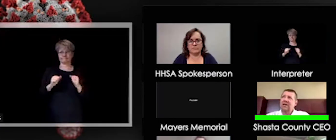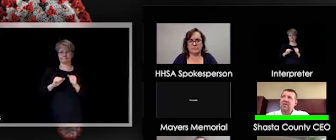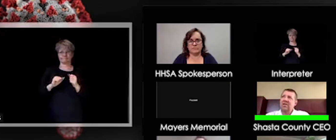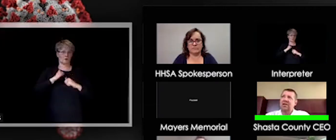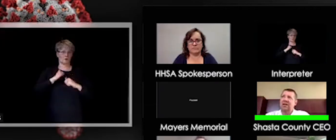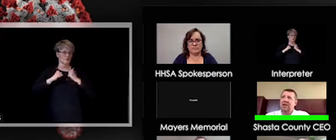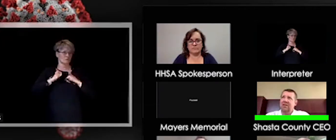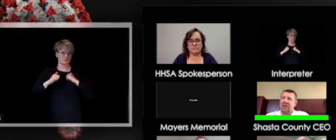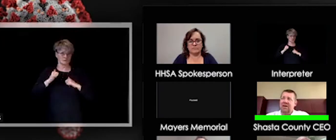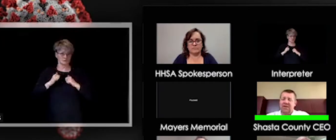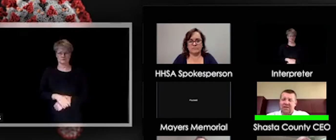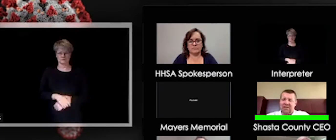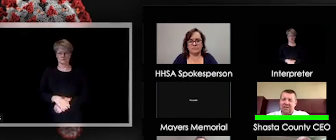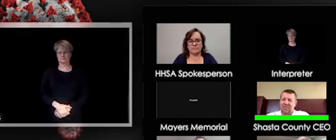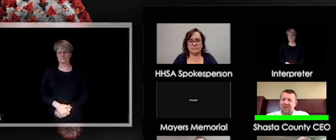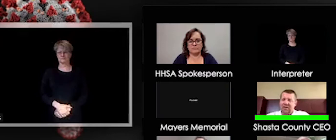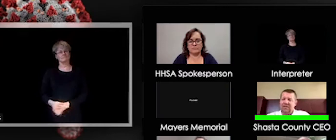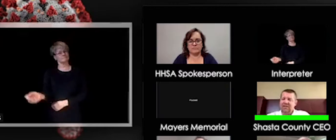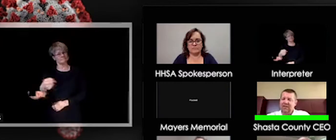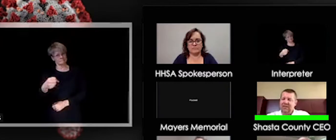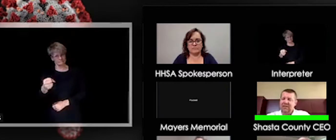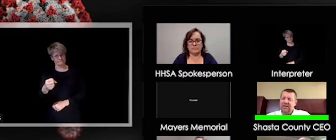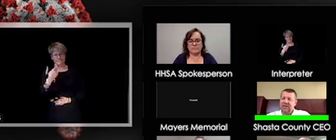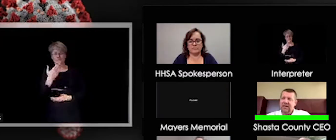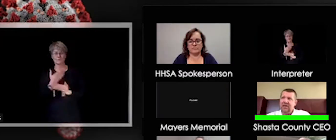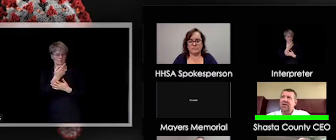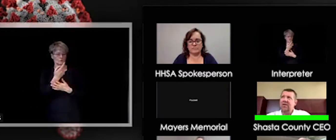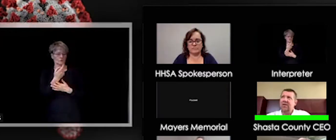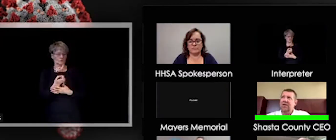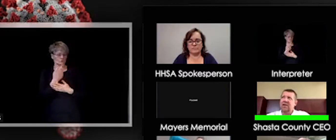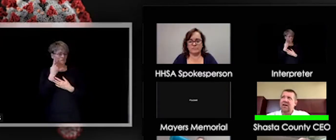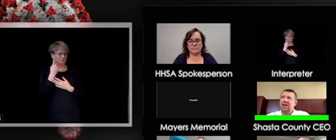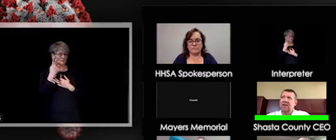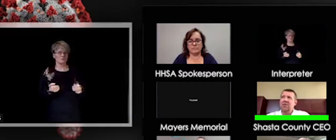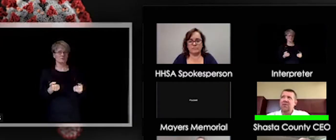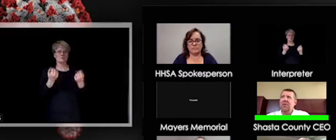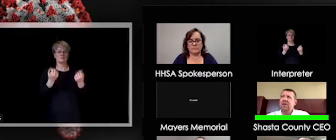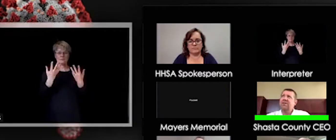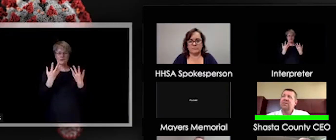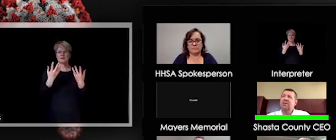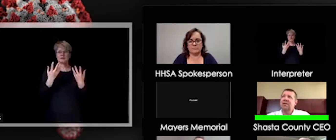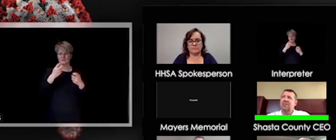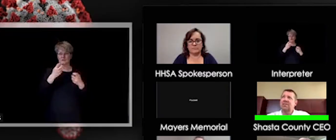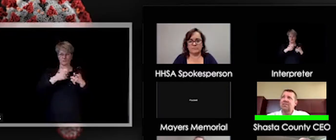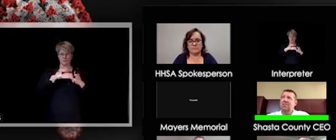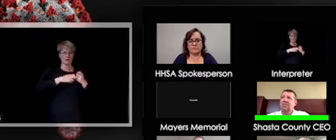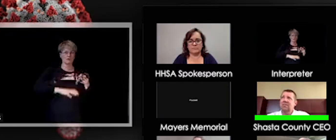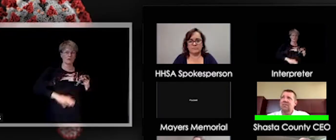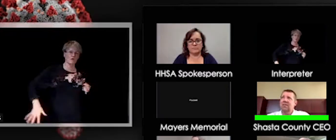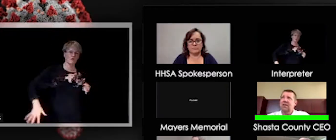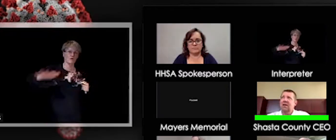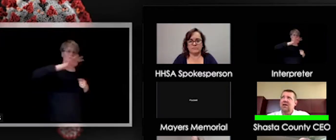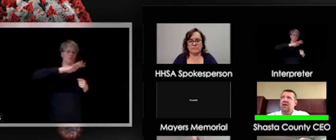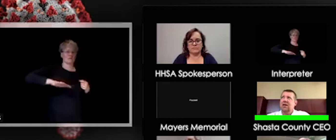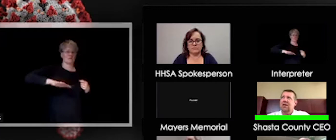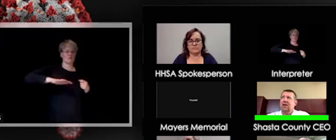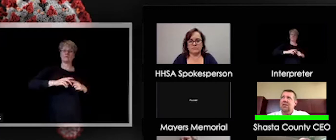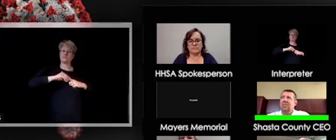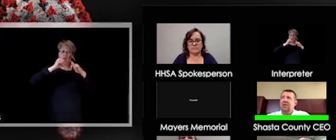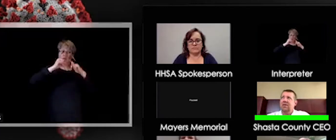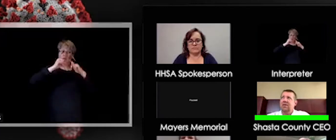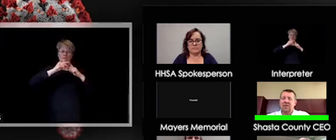that across the urban areas and the really big cities and at some point, things would